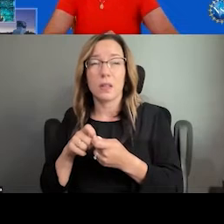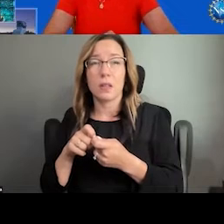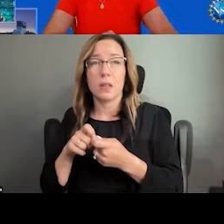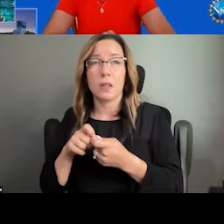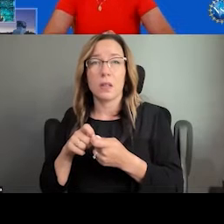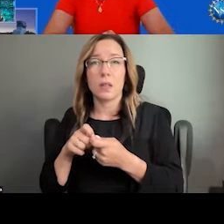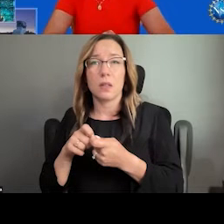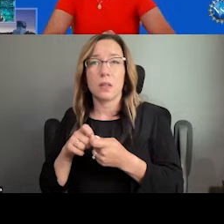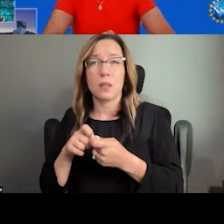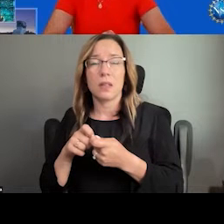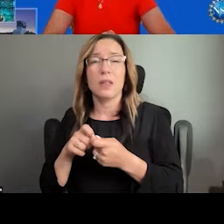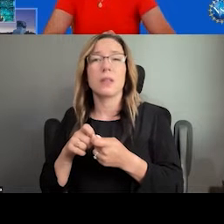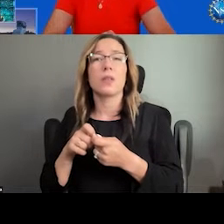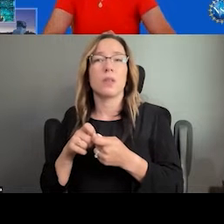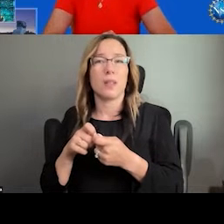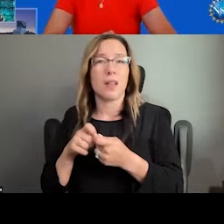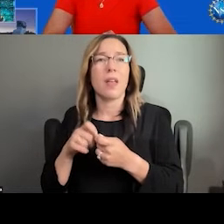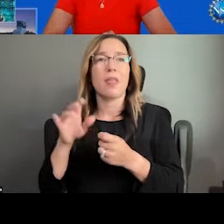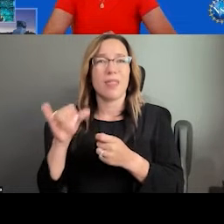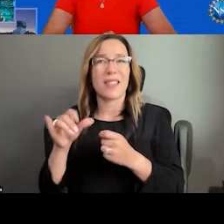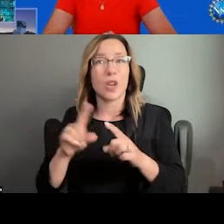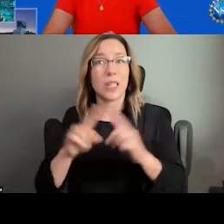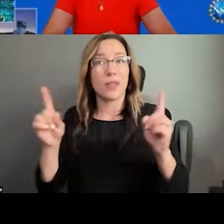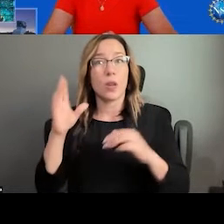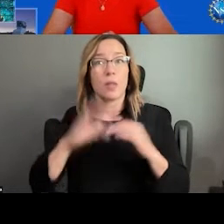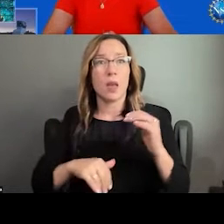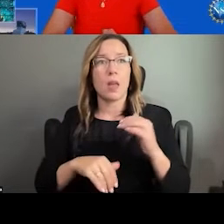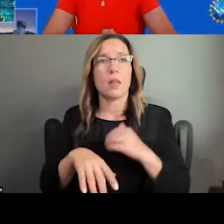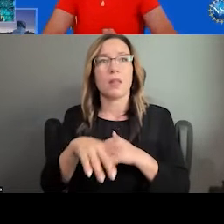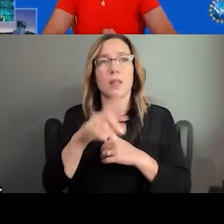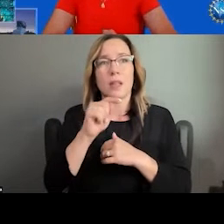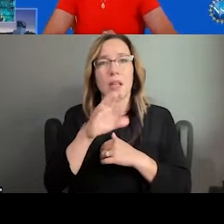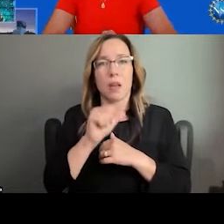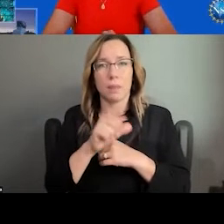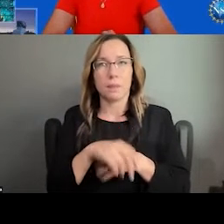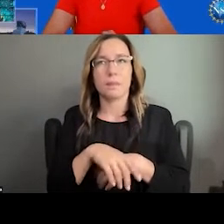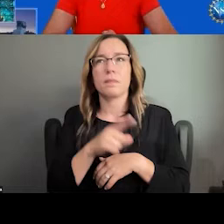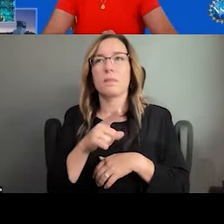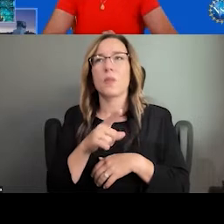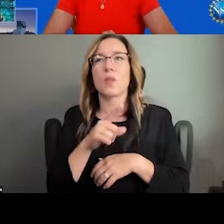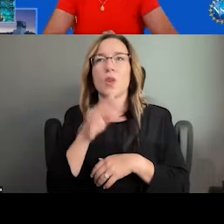our Tribal College and University Program or TCUP. These are the actual tribal nations